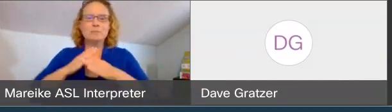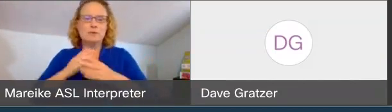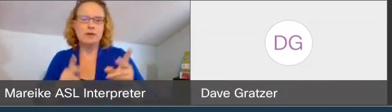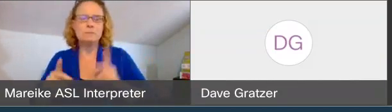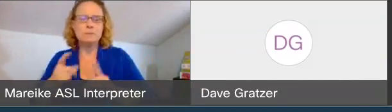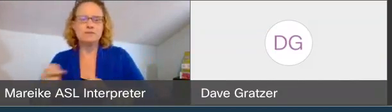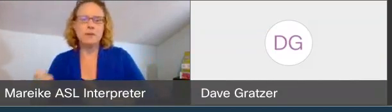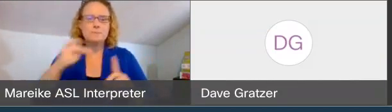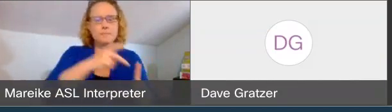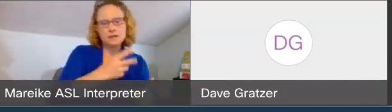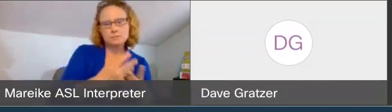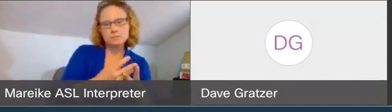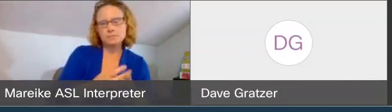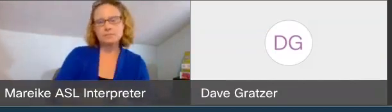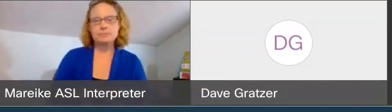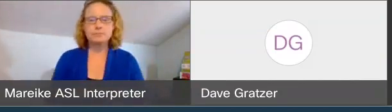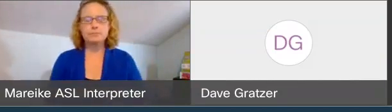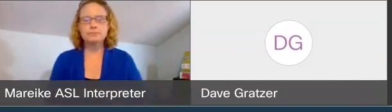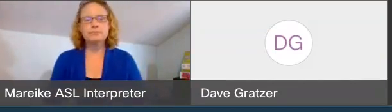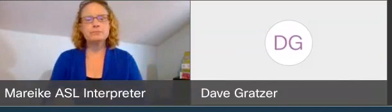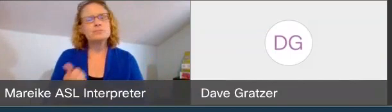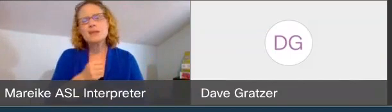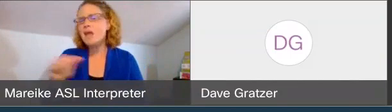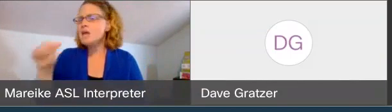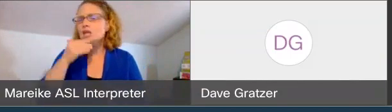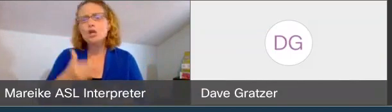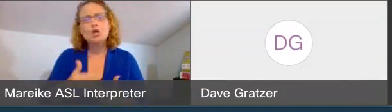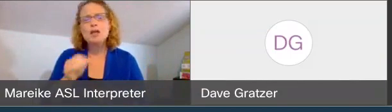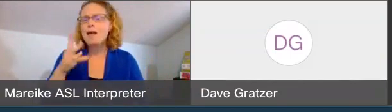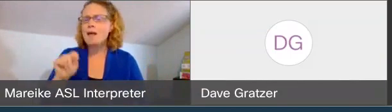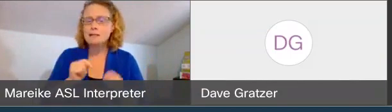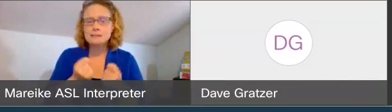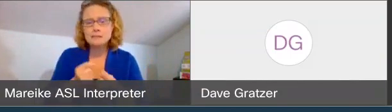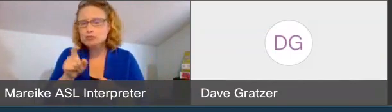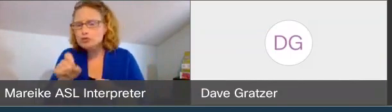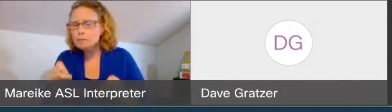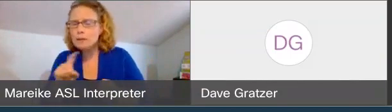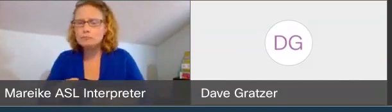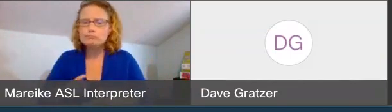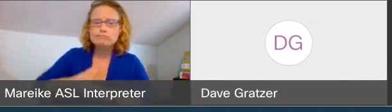Some might say that any good ACT team should be able to keep someone out of the criminal